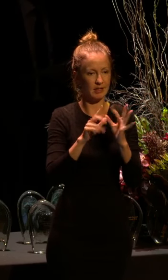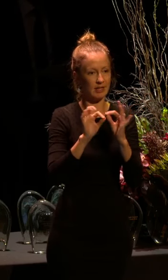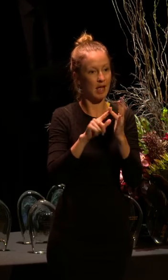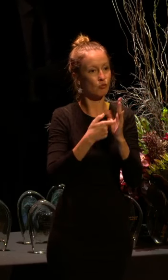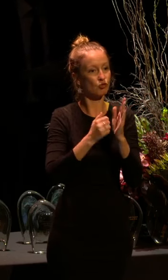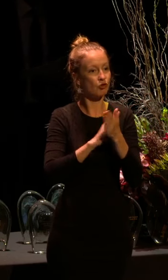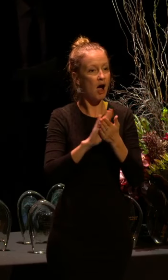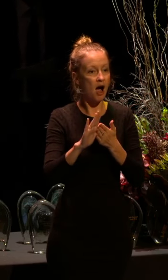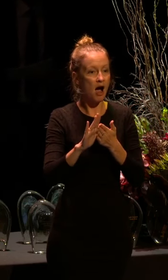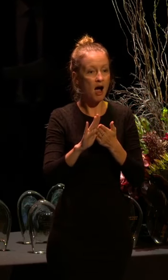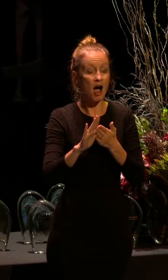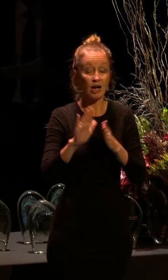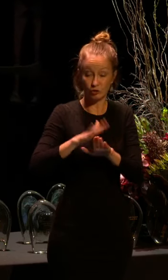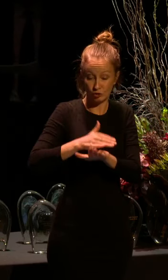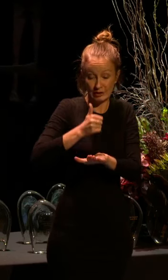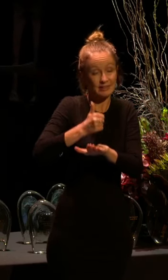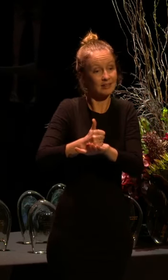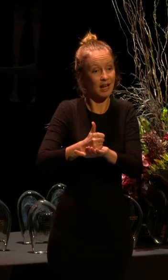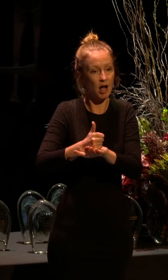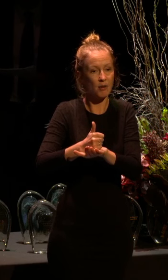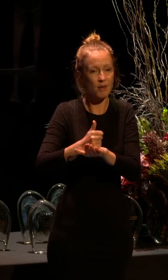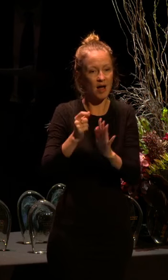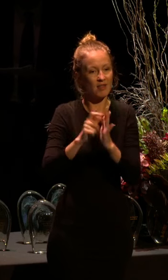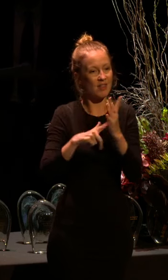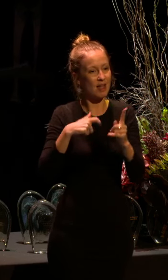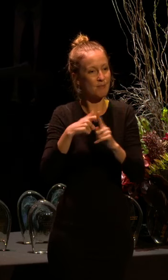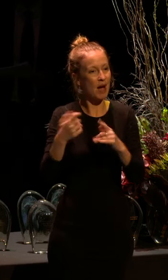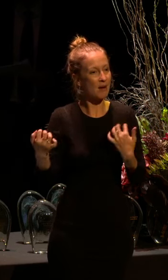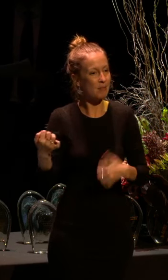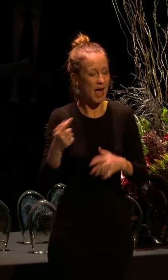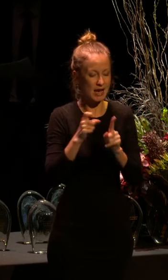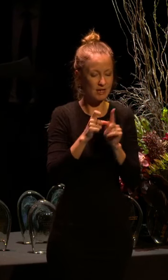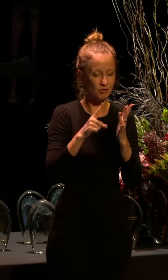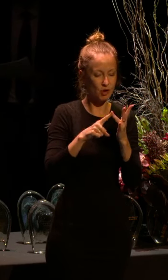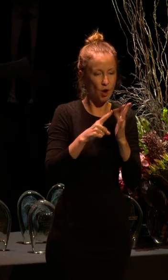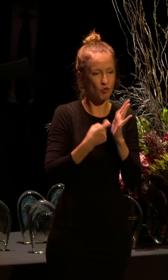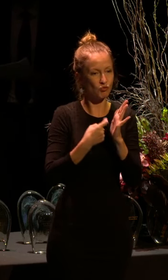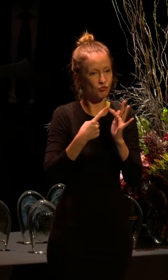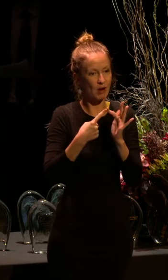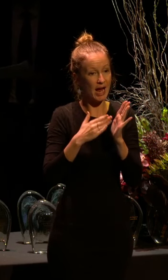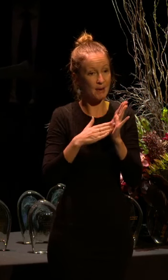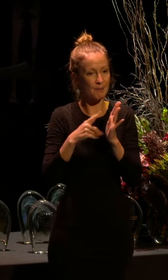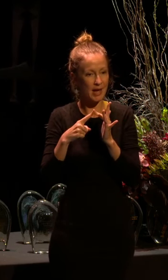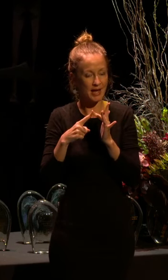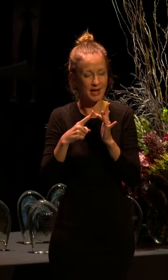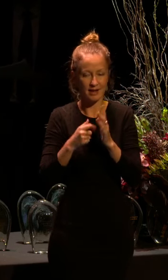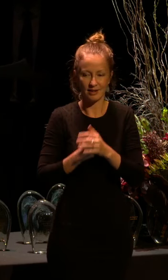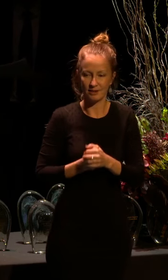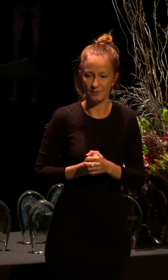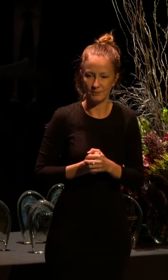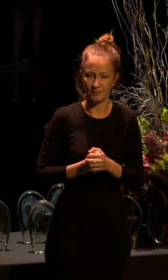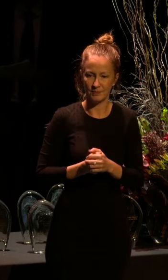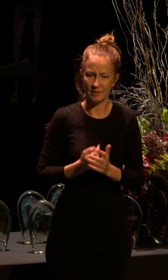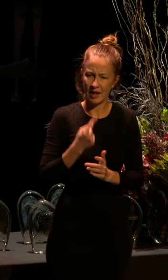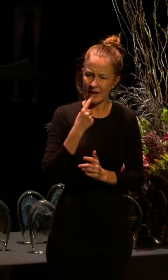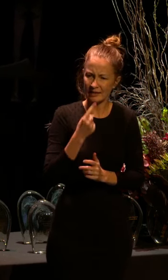co-founded the fiercely independent punk band Do-Re-Mi. I said to Adrian Collette, "Where are the meek conformists?"